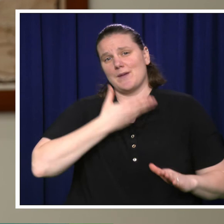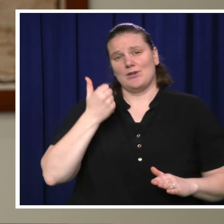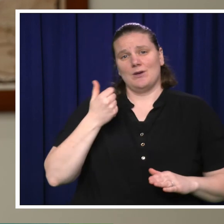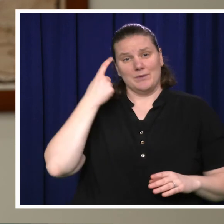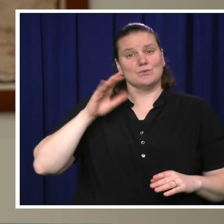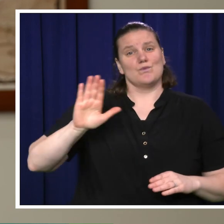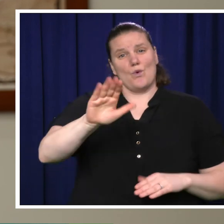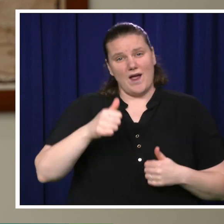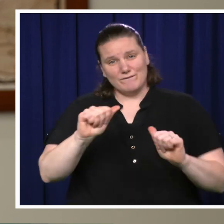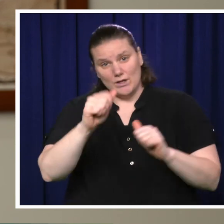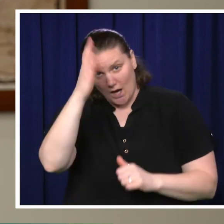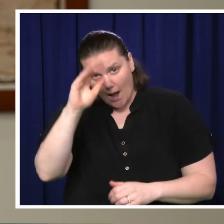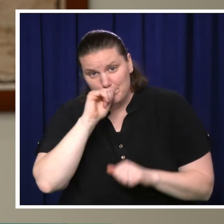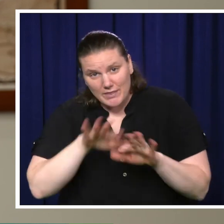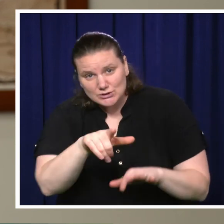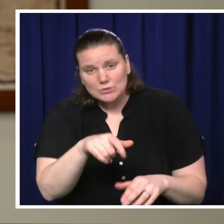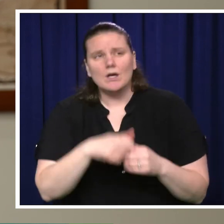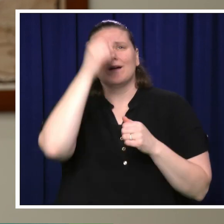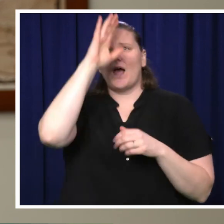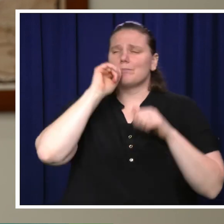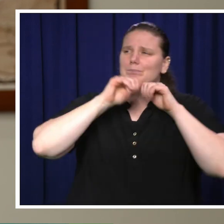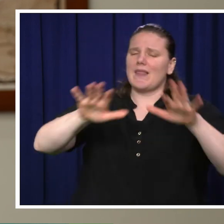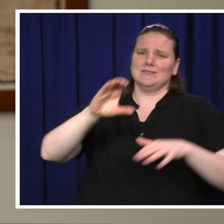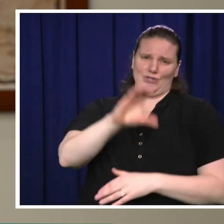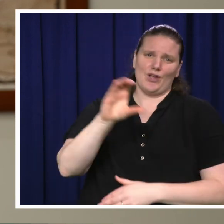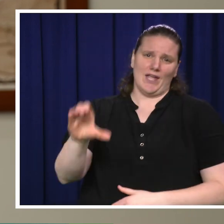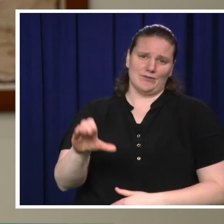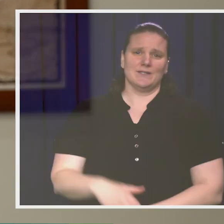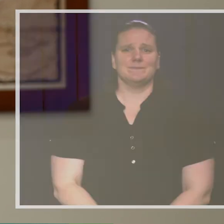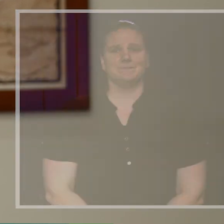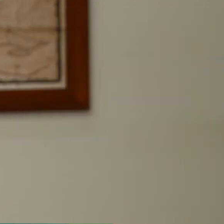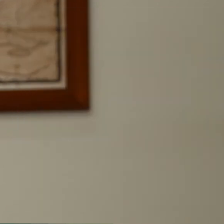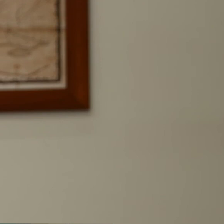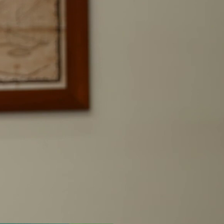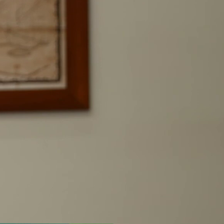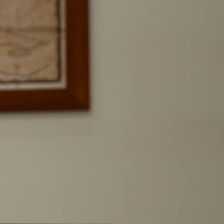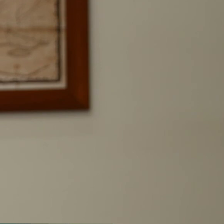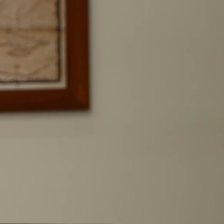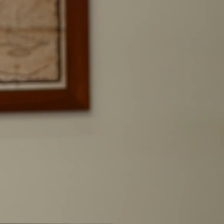community will be better because of your efforts. God bless you and God bless. Clark County.